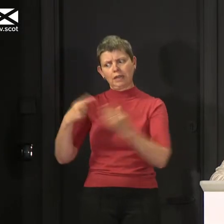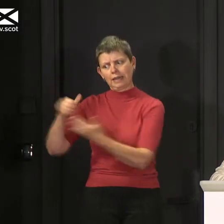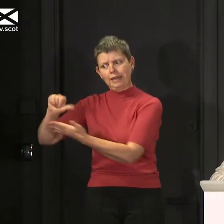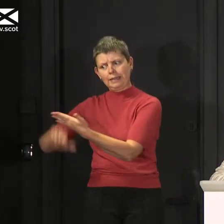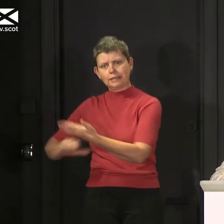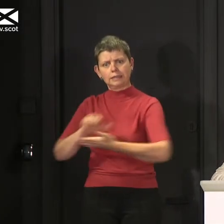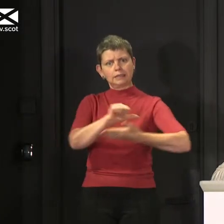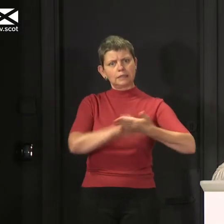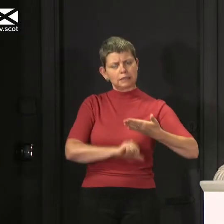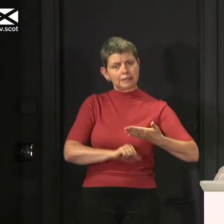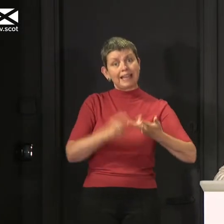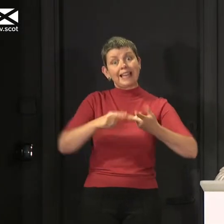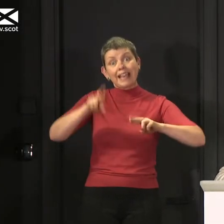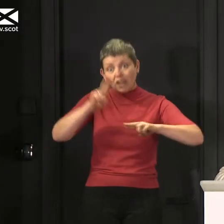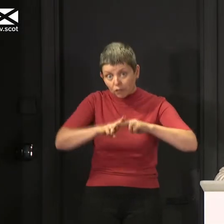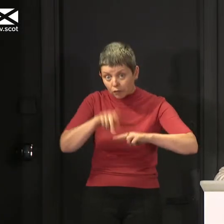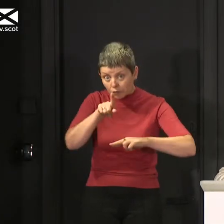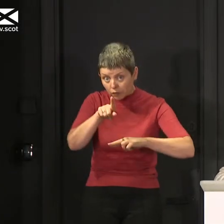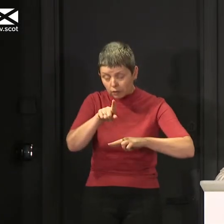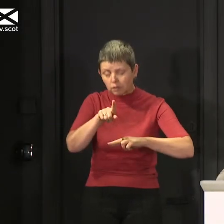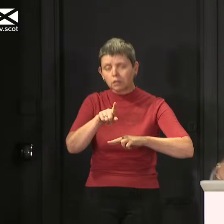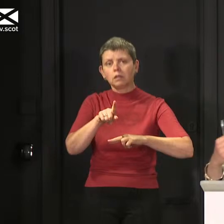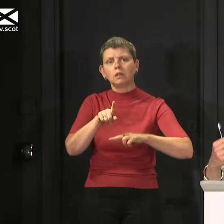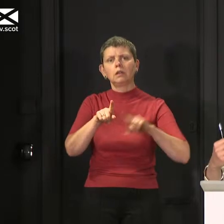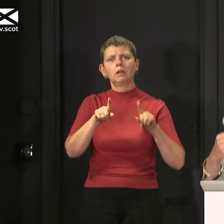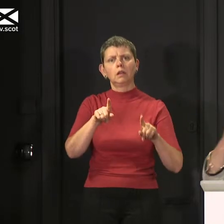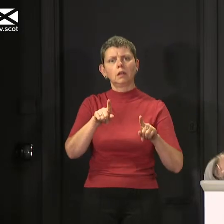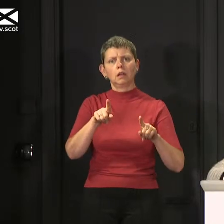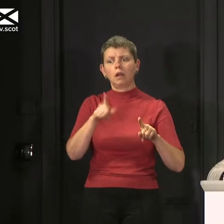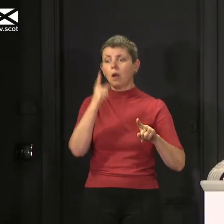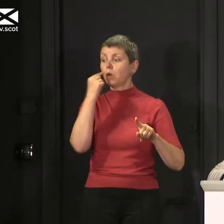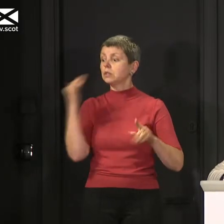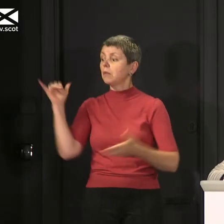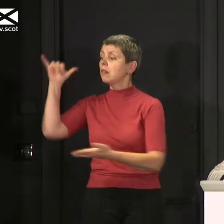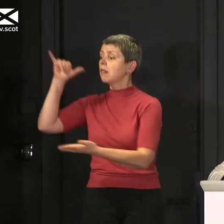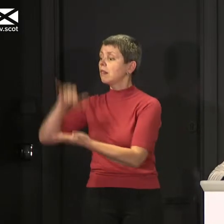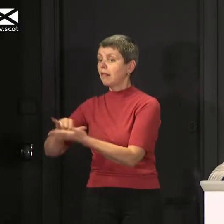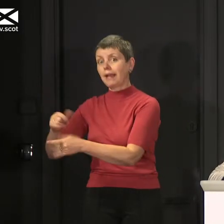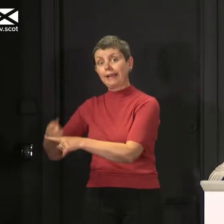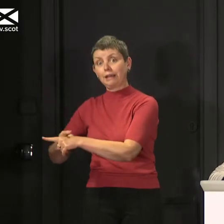Government agrees, it will not be the case that someone can fly in from an airport in